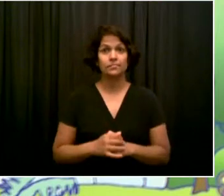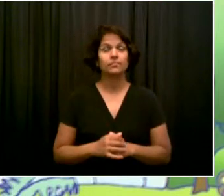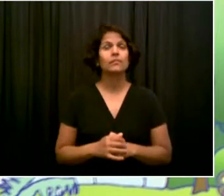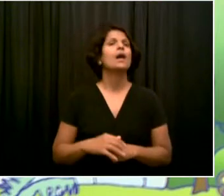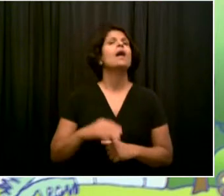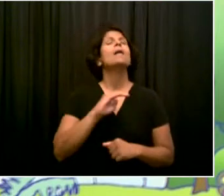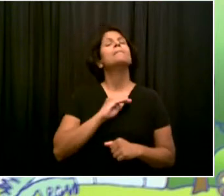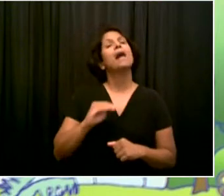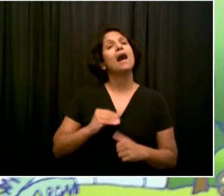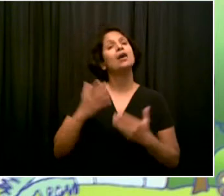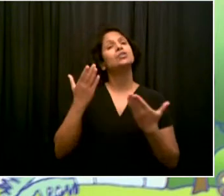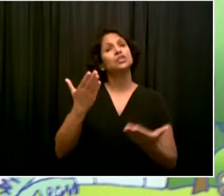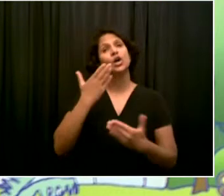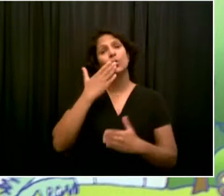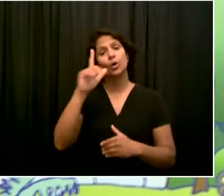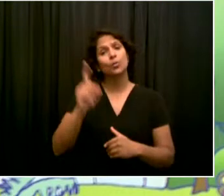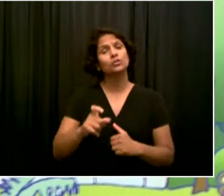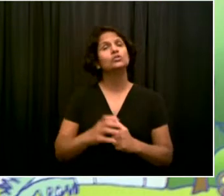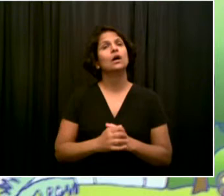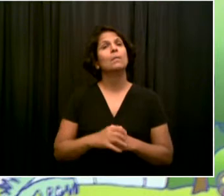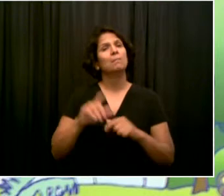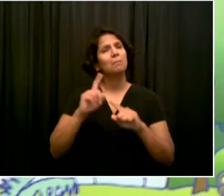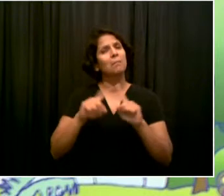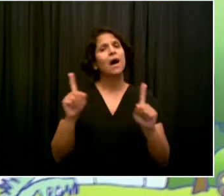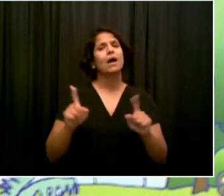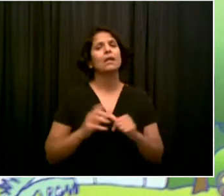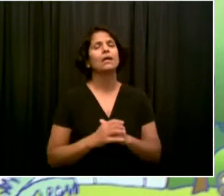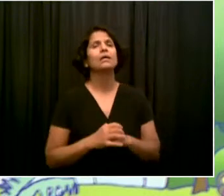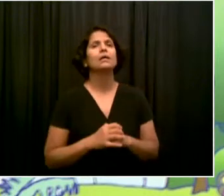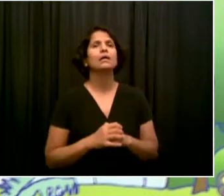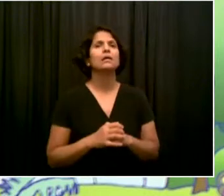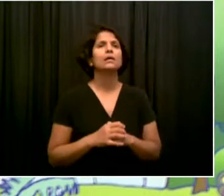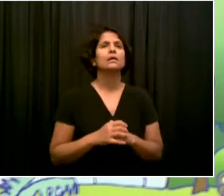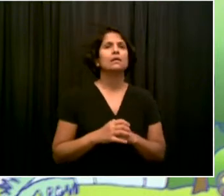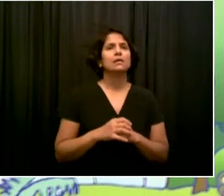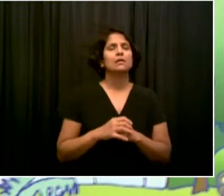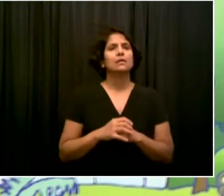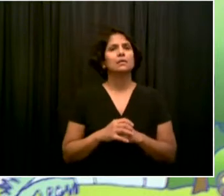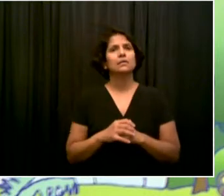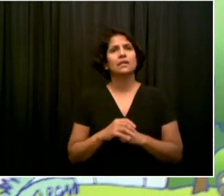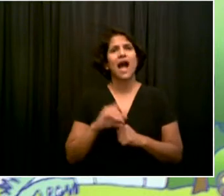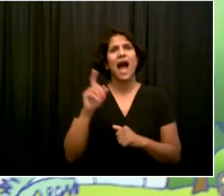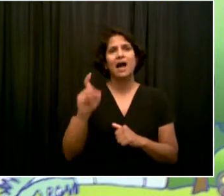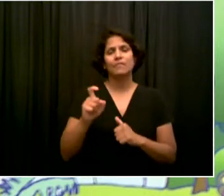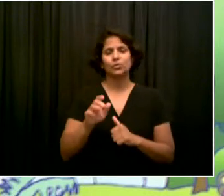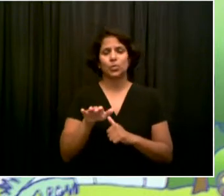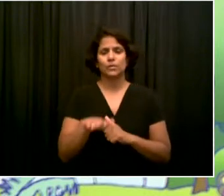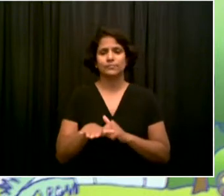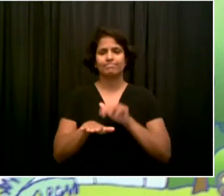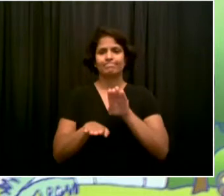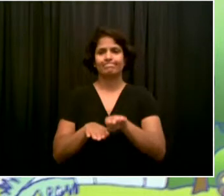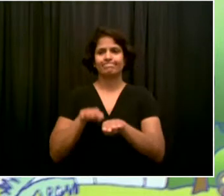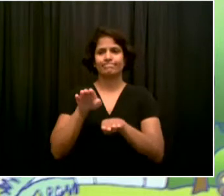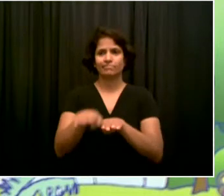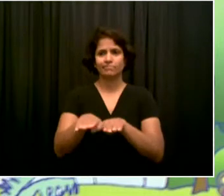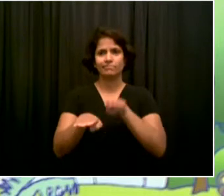MARKETS A FAIR QUESTION BUT I THINK IT'S INGOG TO BE EVOLUTIONARY IS THE WAY TO SAY IT. THIS IS THE KIND